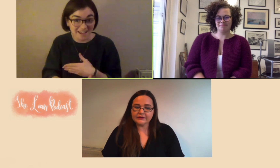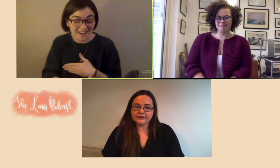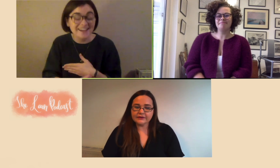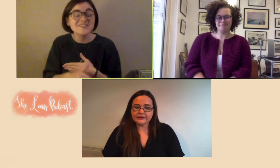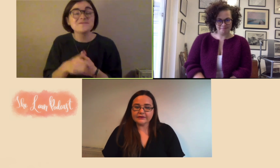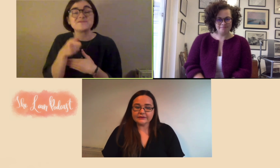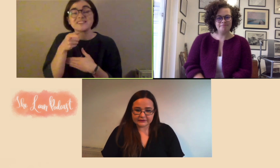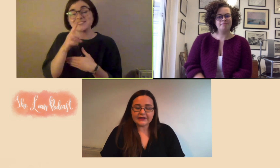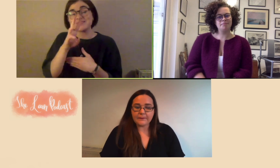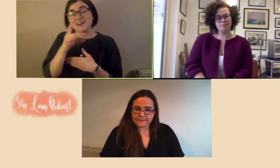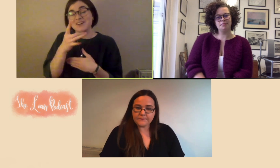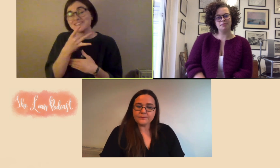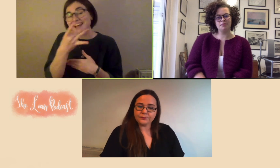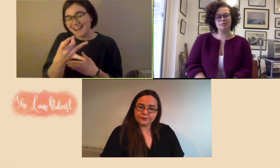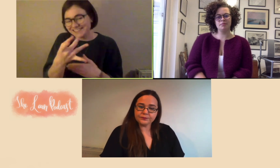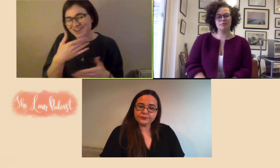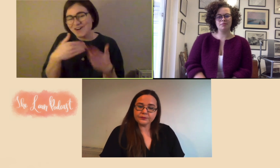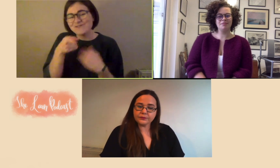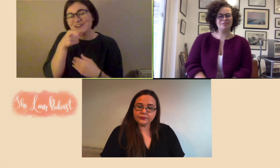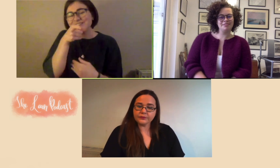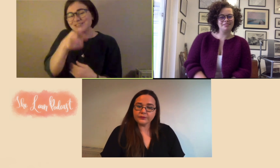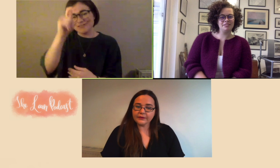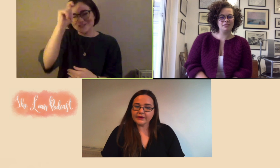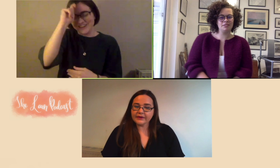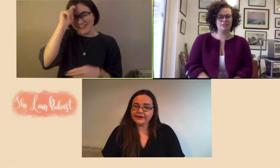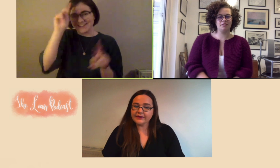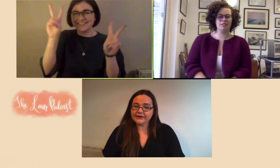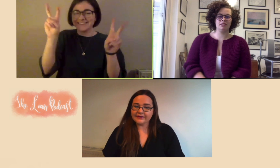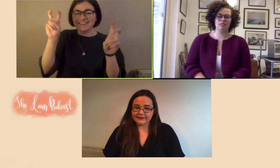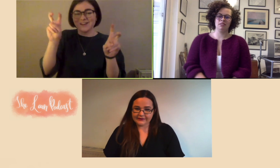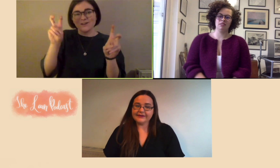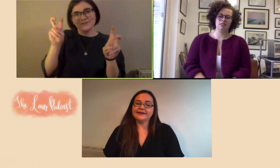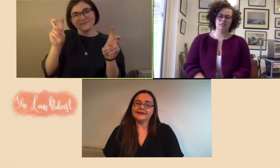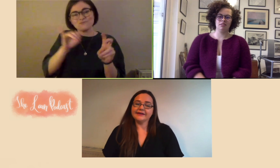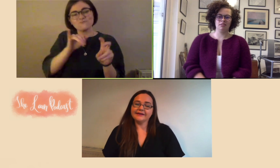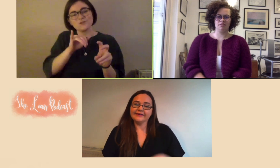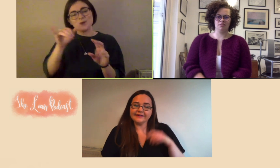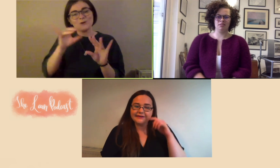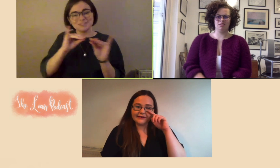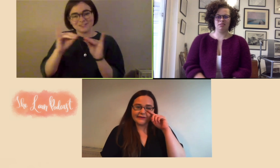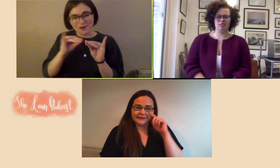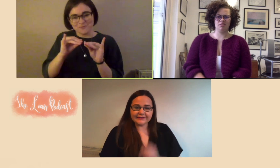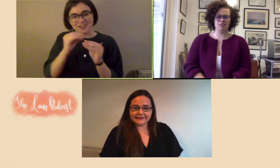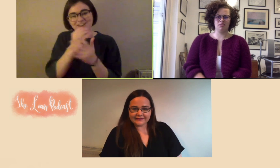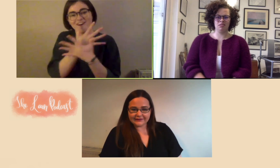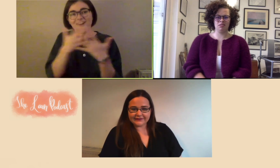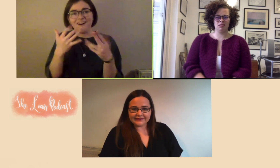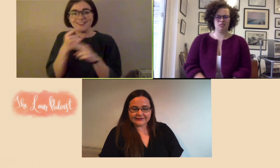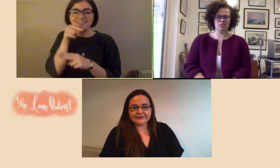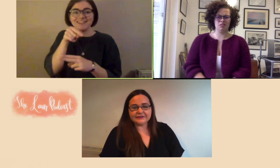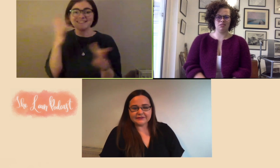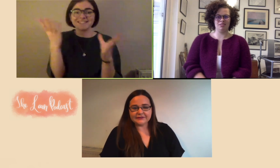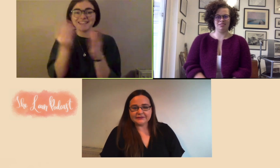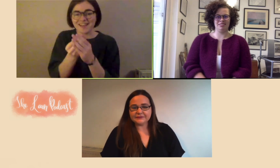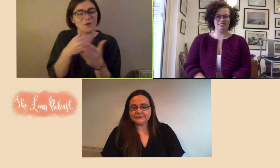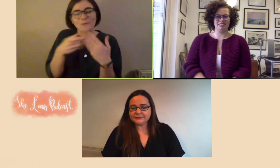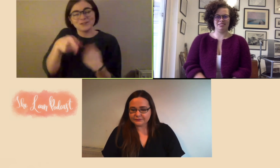that we're actually gonna be discussing today. So, with that said, I'd like to ask you what do you think remote interpreting